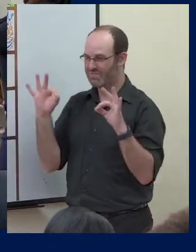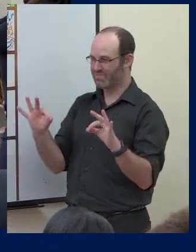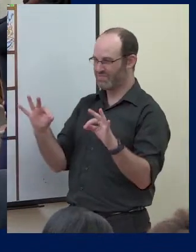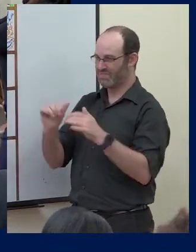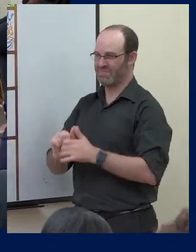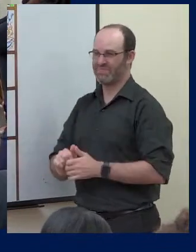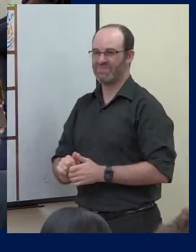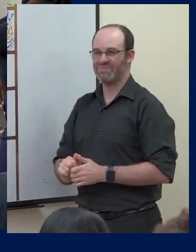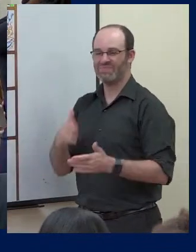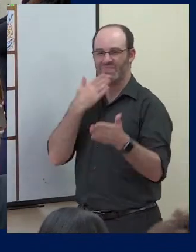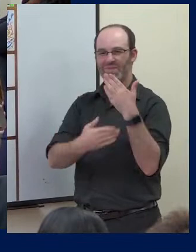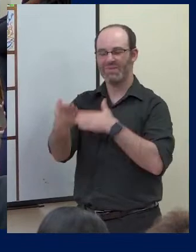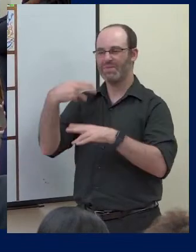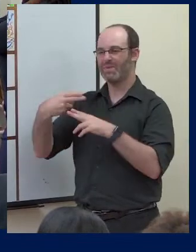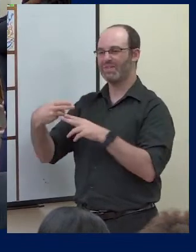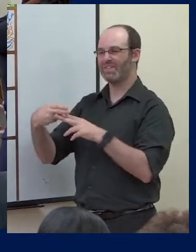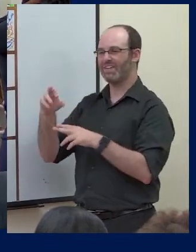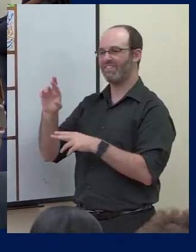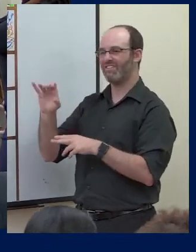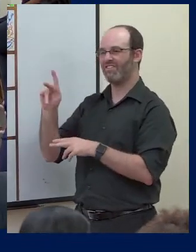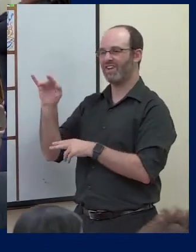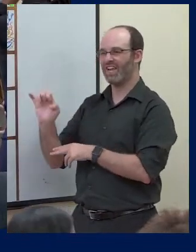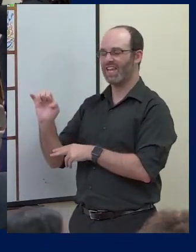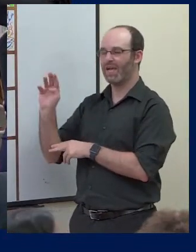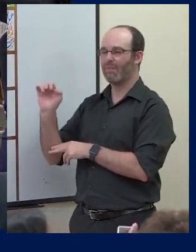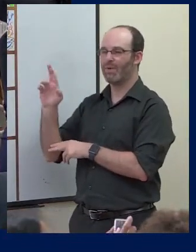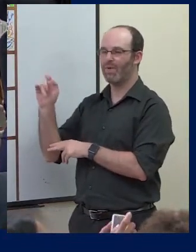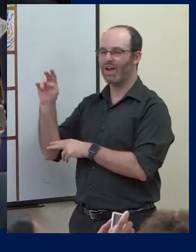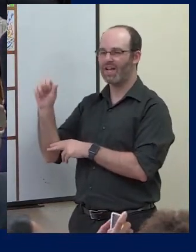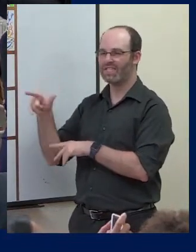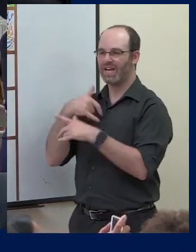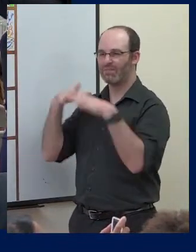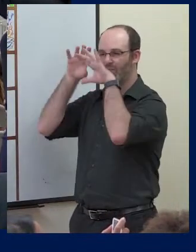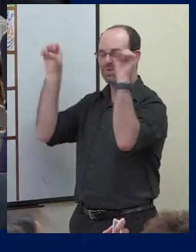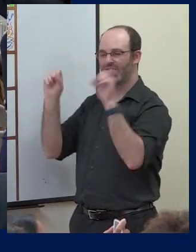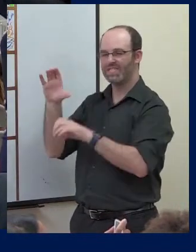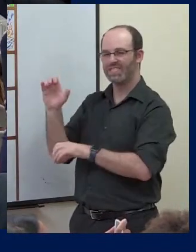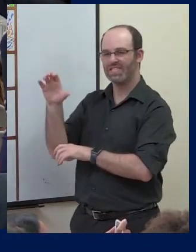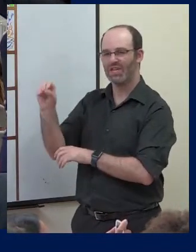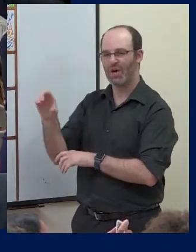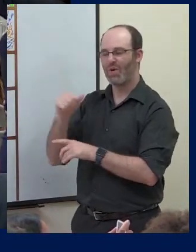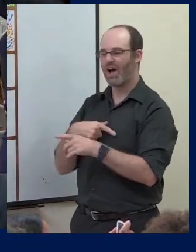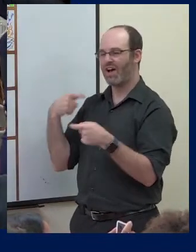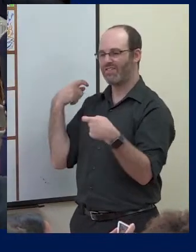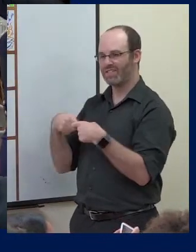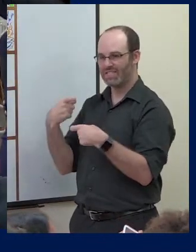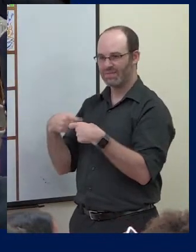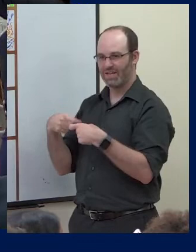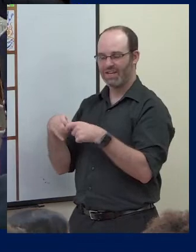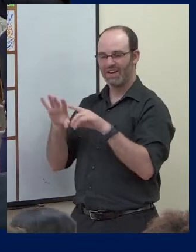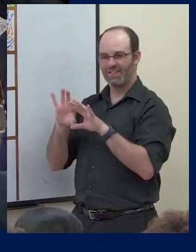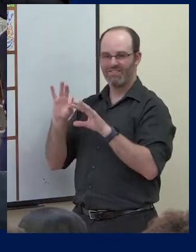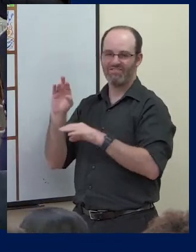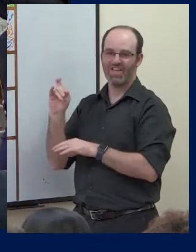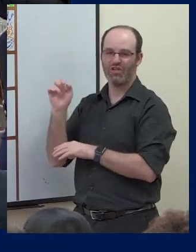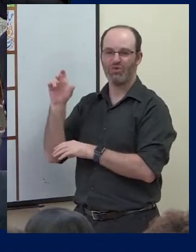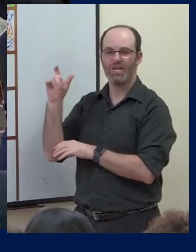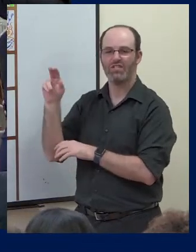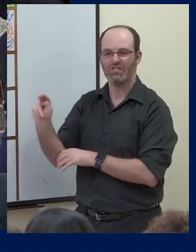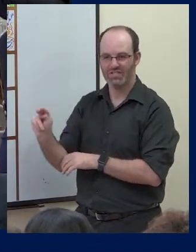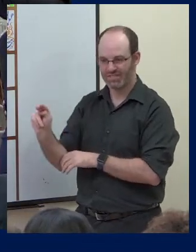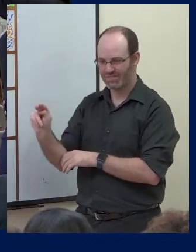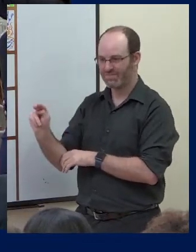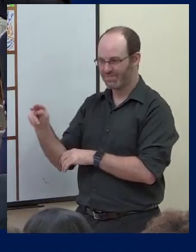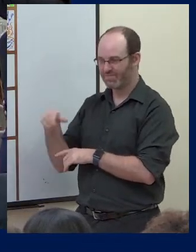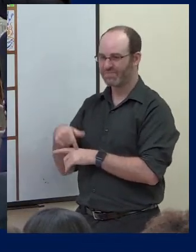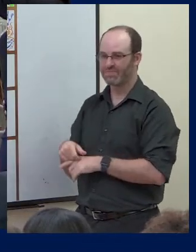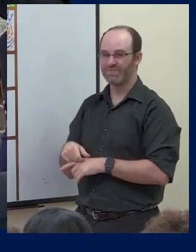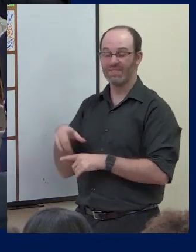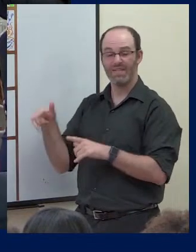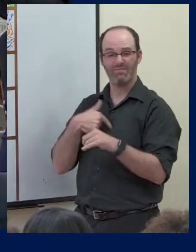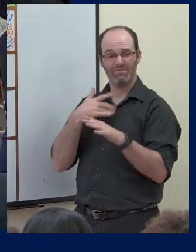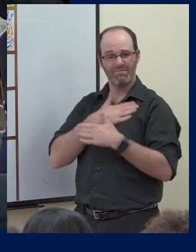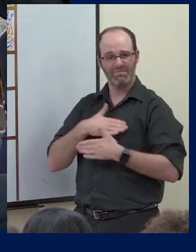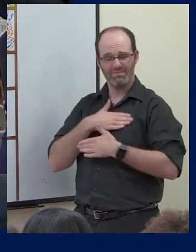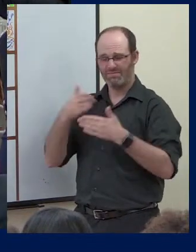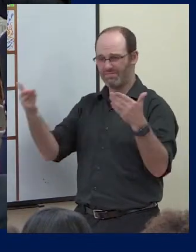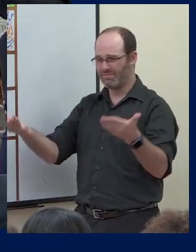I'm the president and CEO of Hispanic Federation and it is my pleasure to welcome you to this